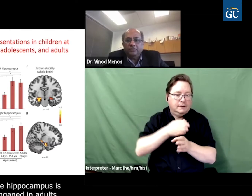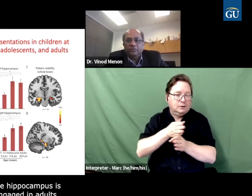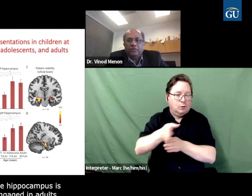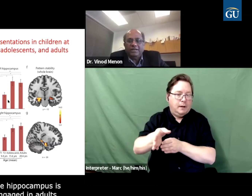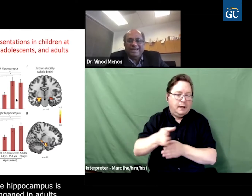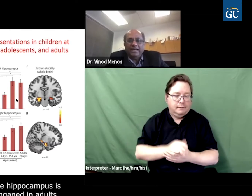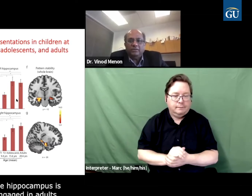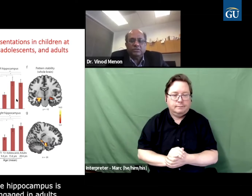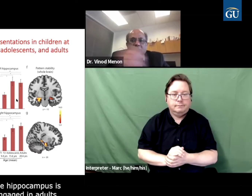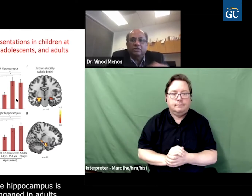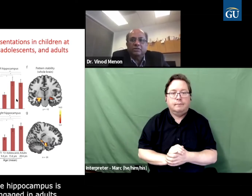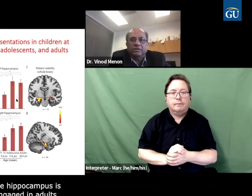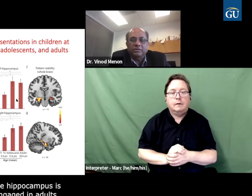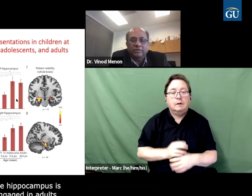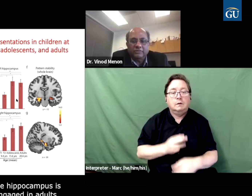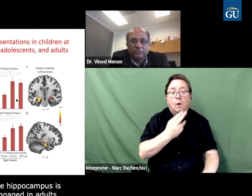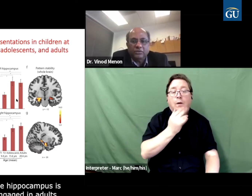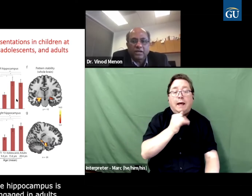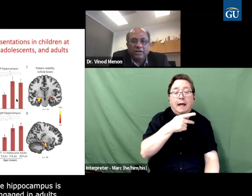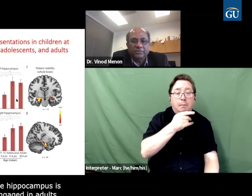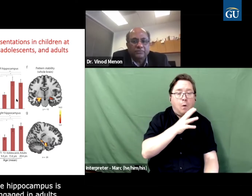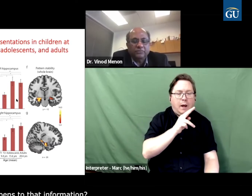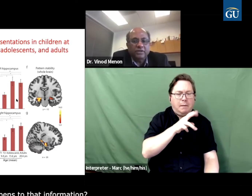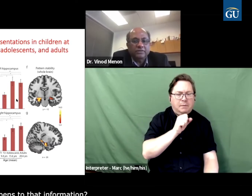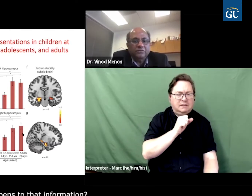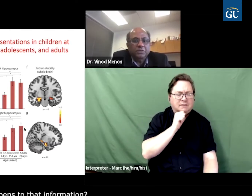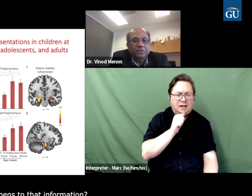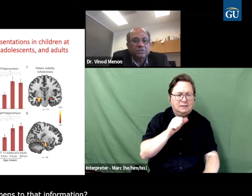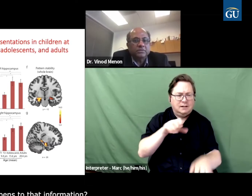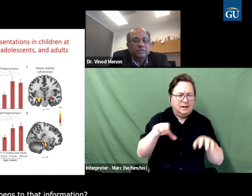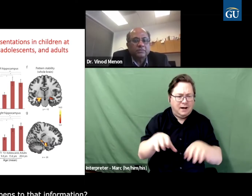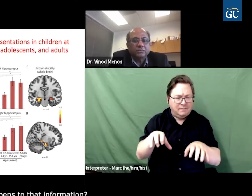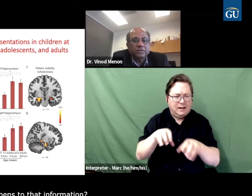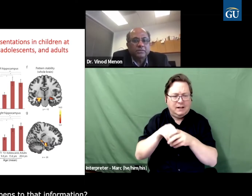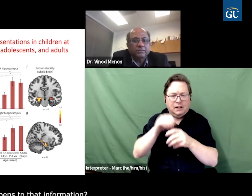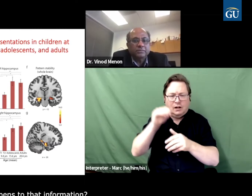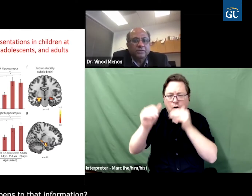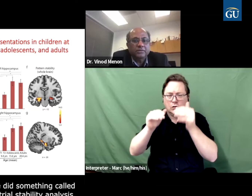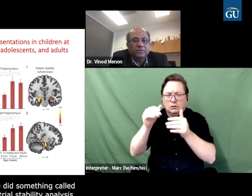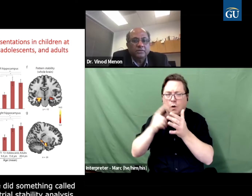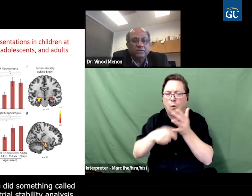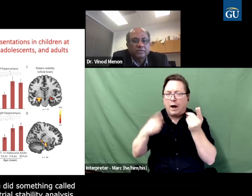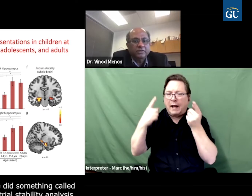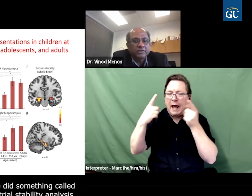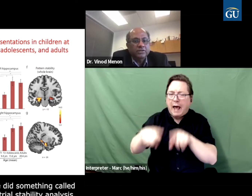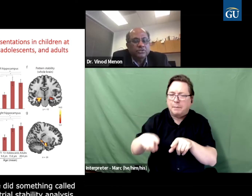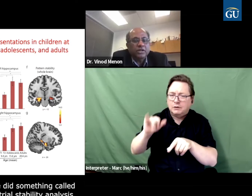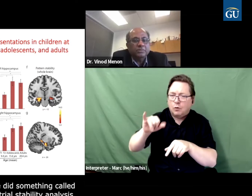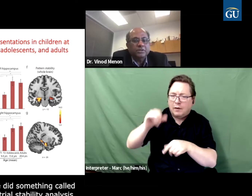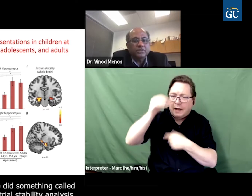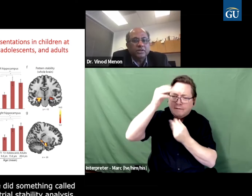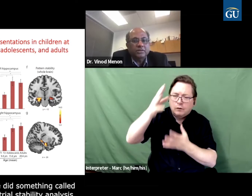so the hippocampus is not engaged in adults so what happens to that information and so we did something